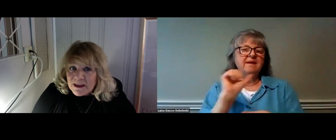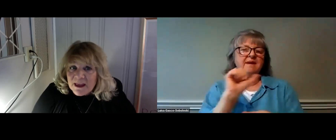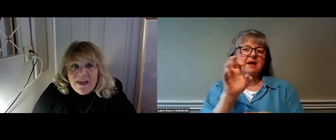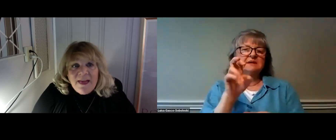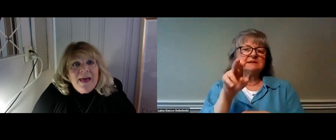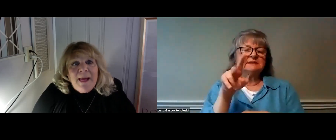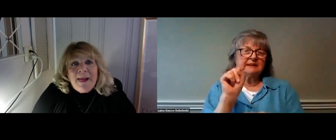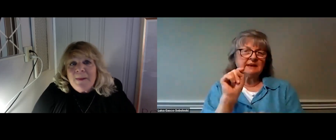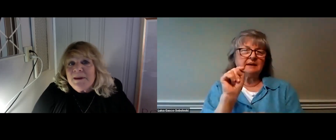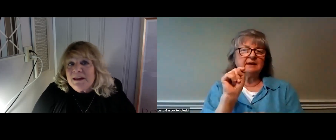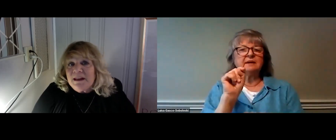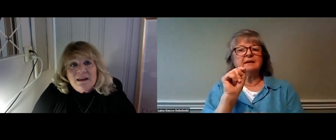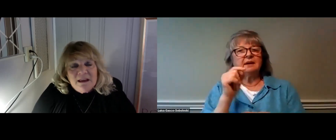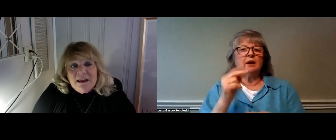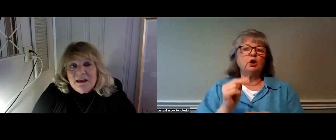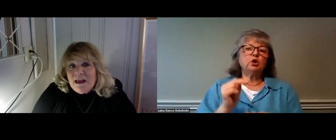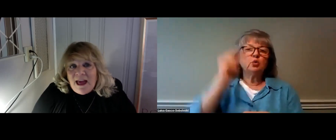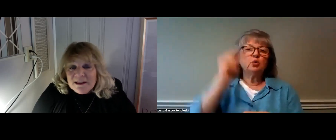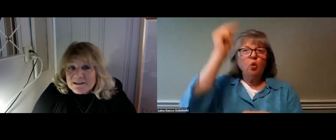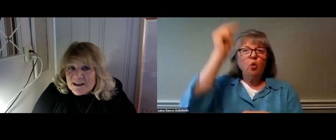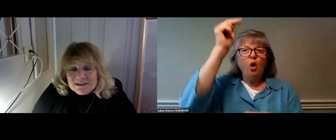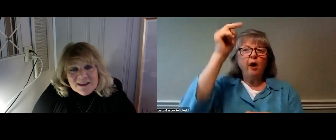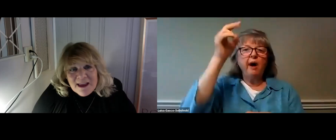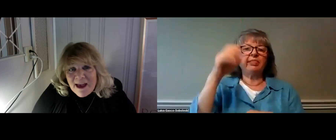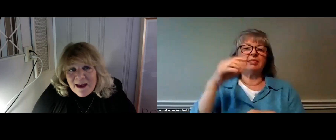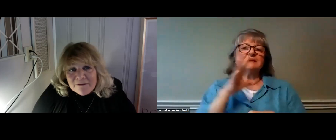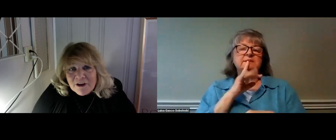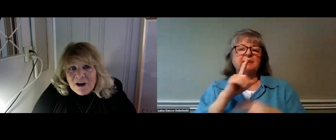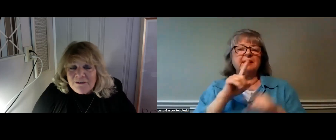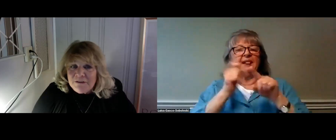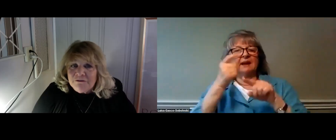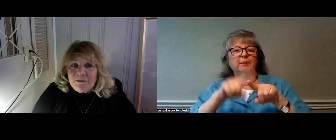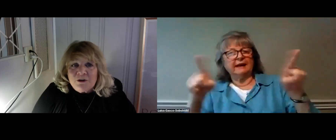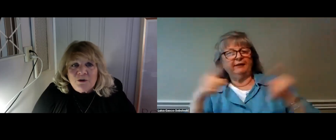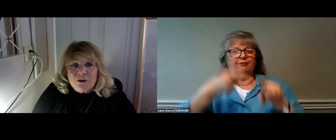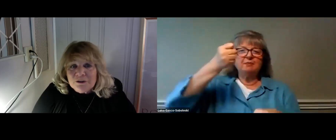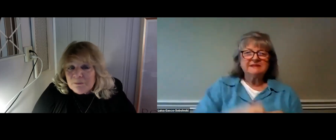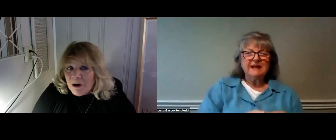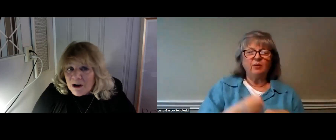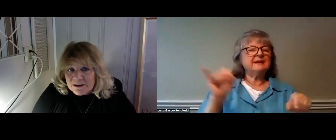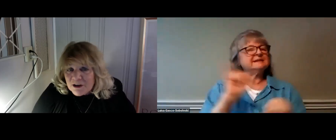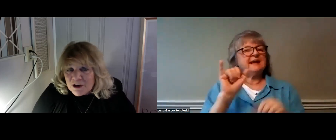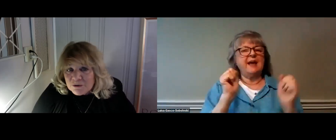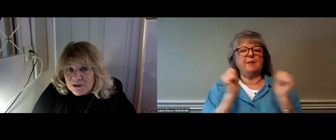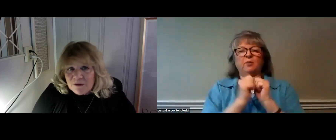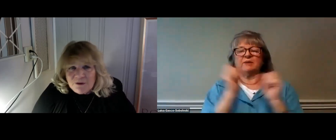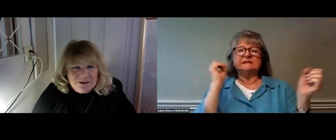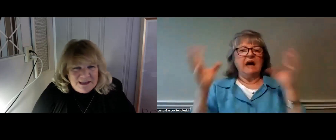how many accents they have? Are they from a northern part of the country? Or south?